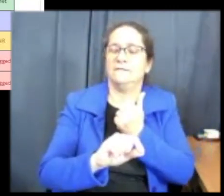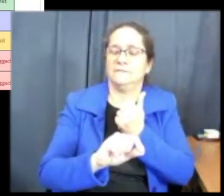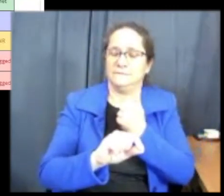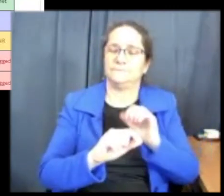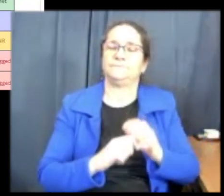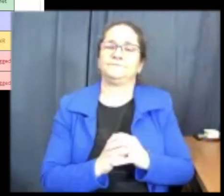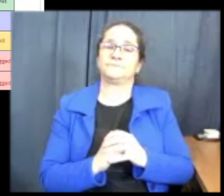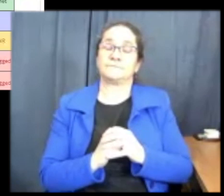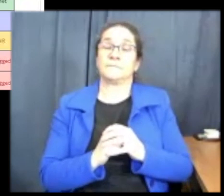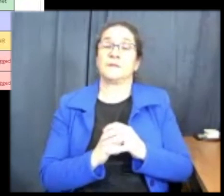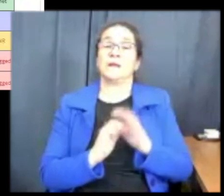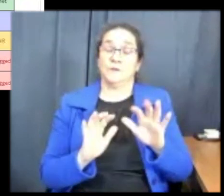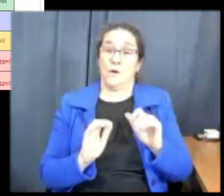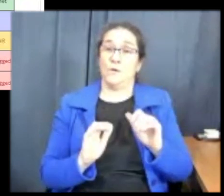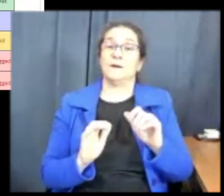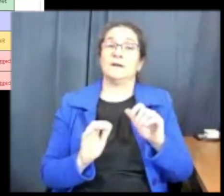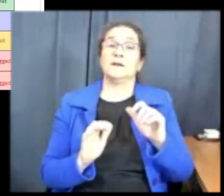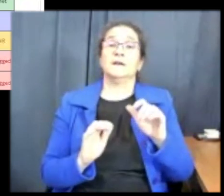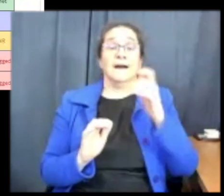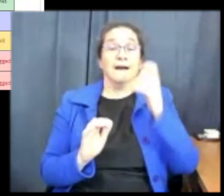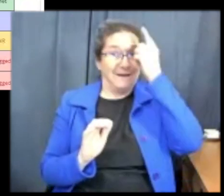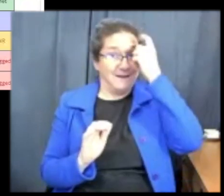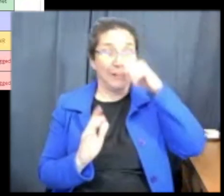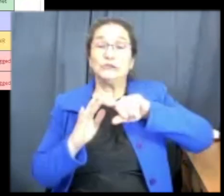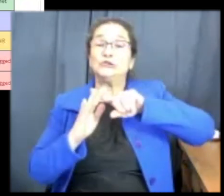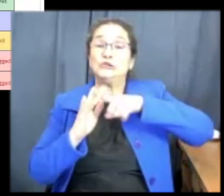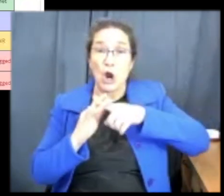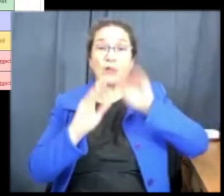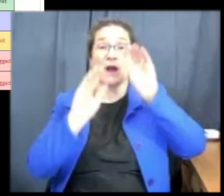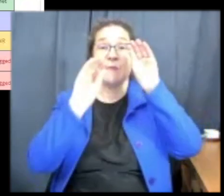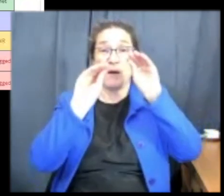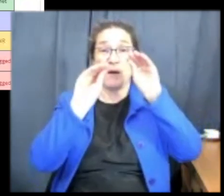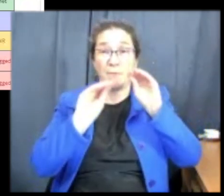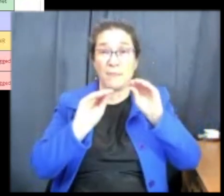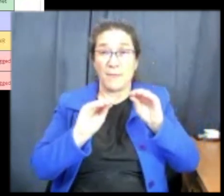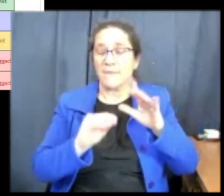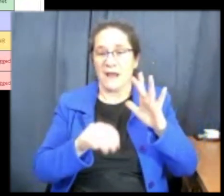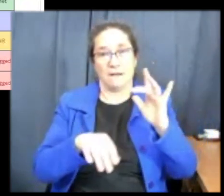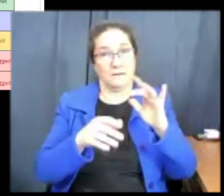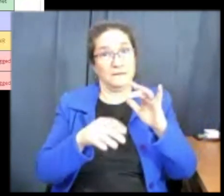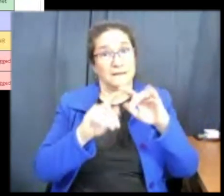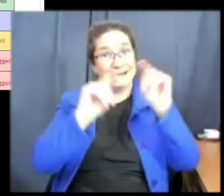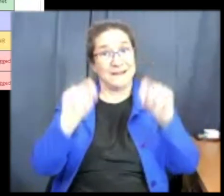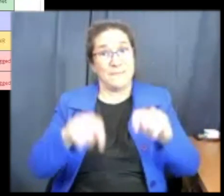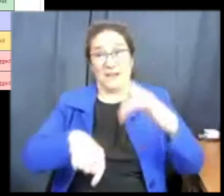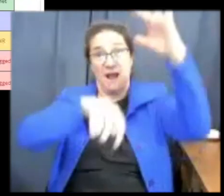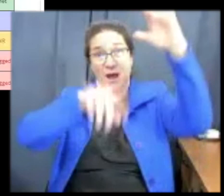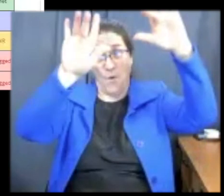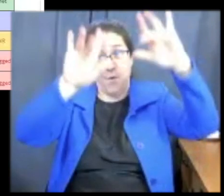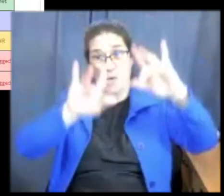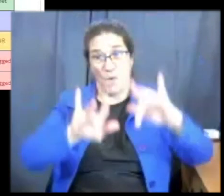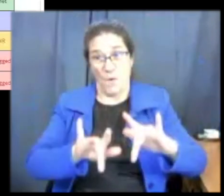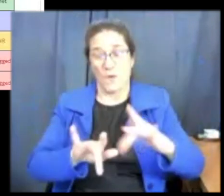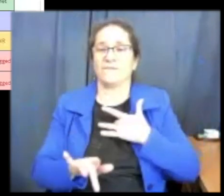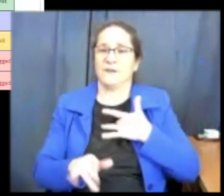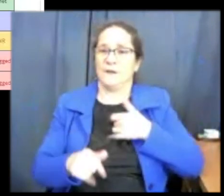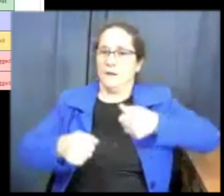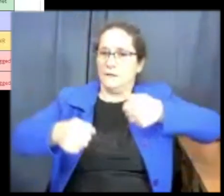So when you do this to begin with and you start with your blank template, it can be overwhelming, but once you